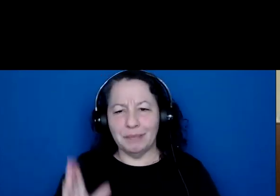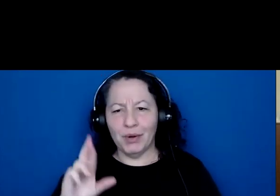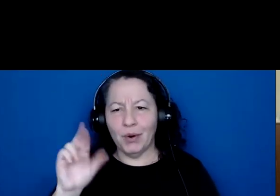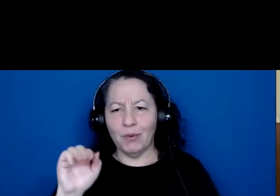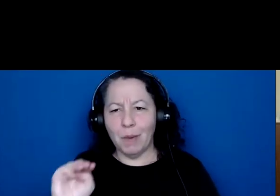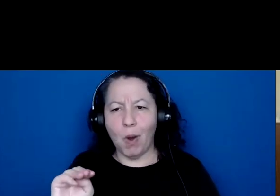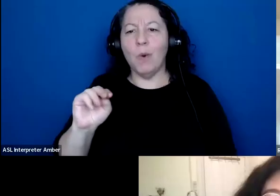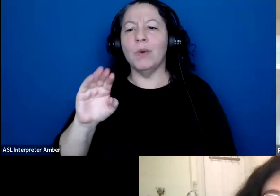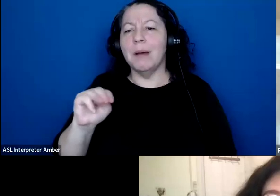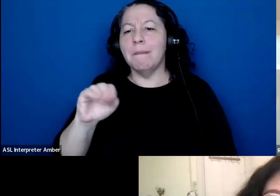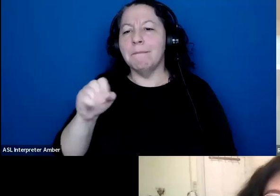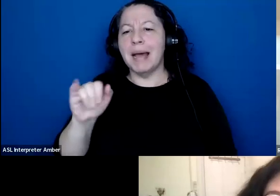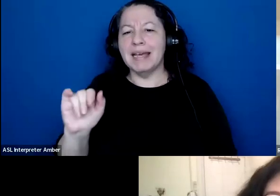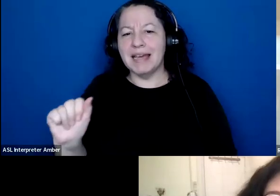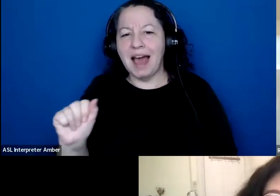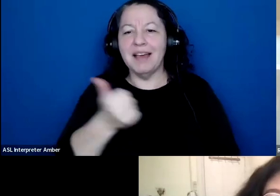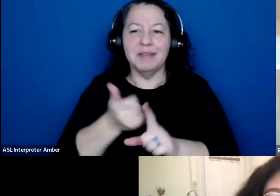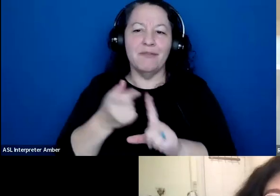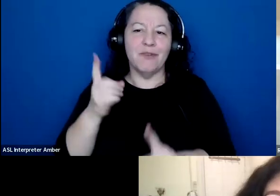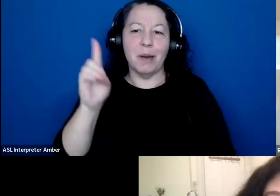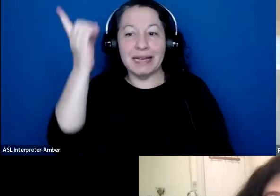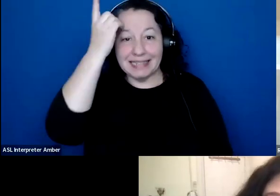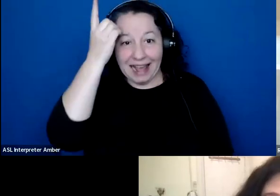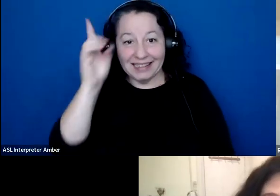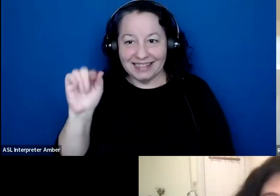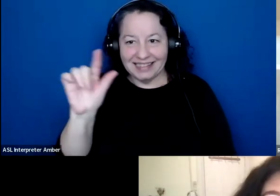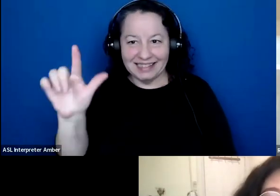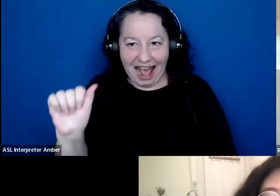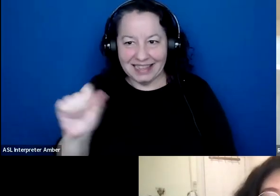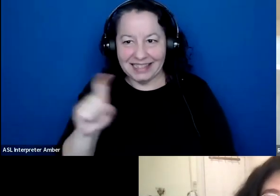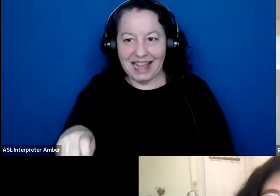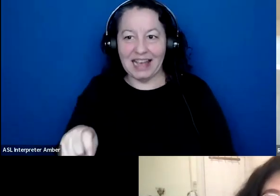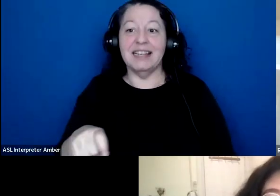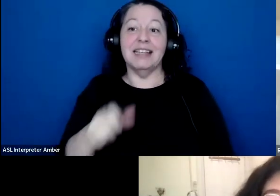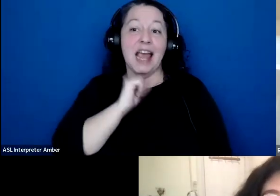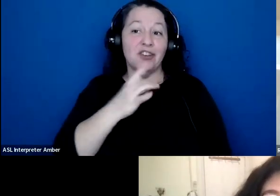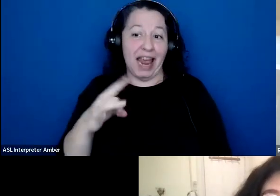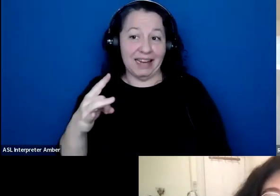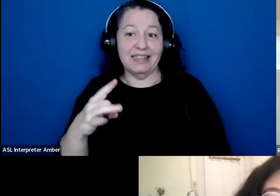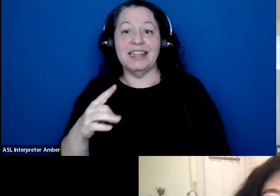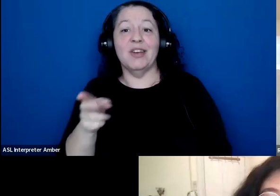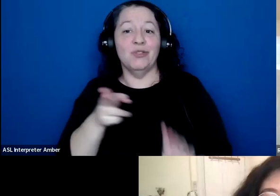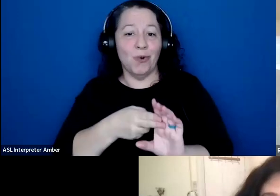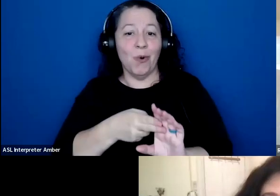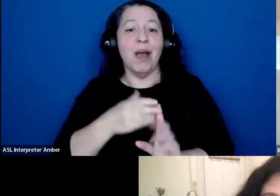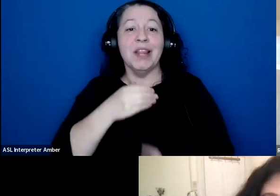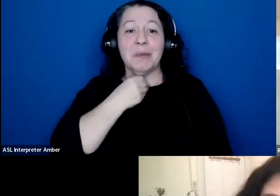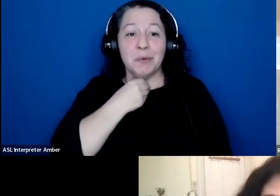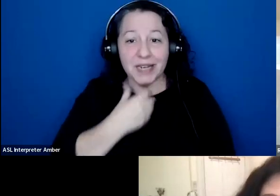At the age of 18 to support his family, he enlisted in the Marine Corps and in 2003 participated in the initial invasion of Iraq.